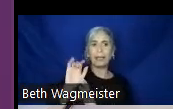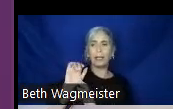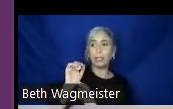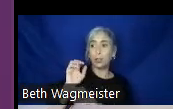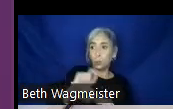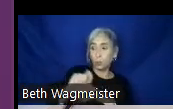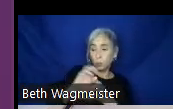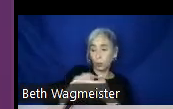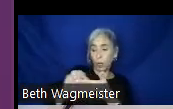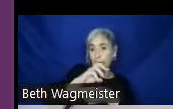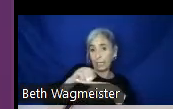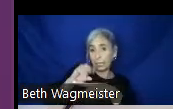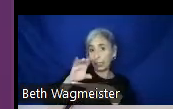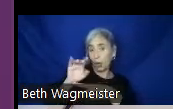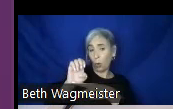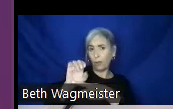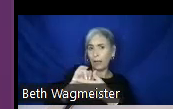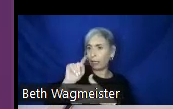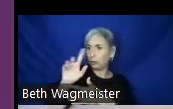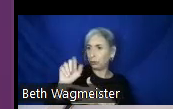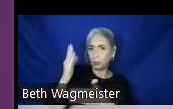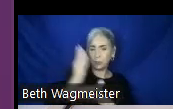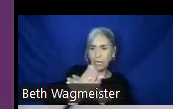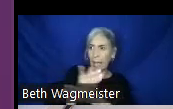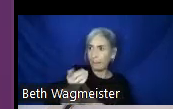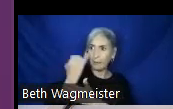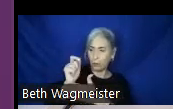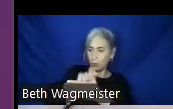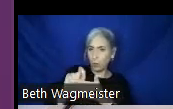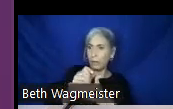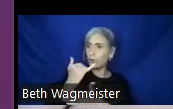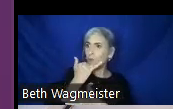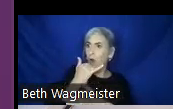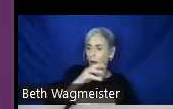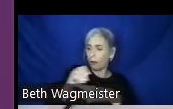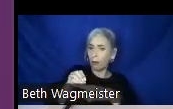developers. There are tools that will stop you when I write the wrong syntax or something like